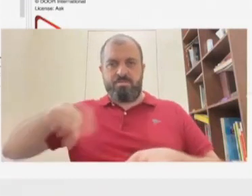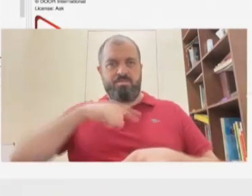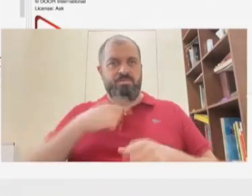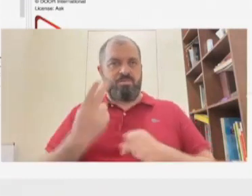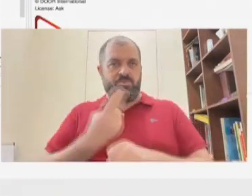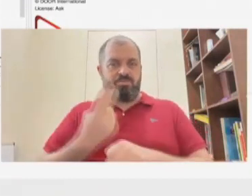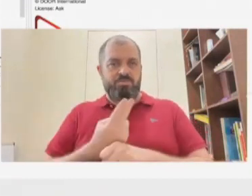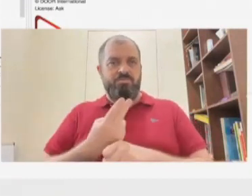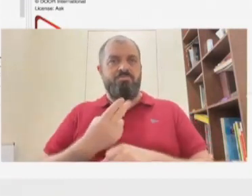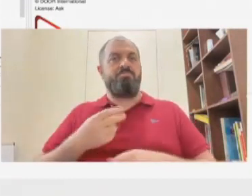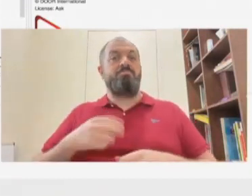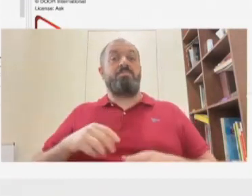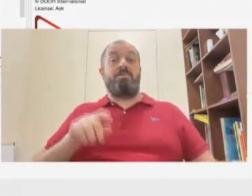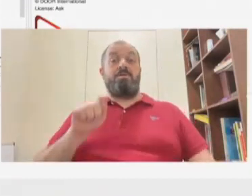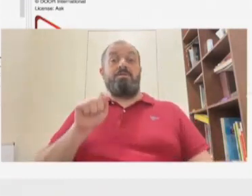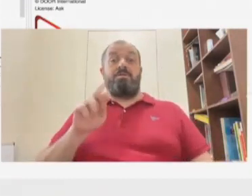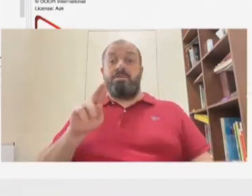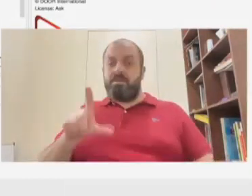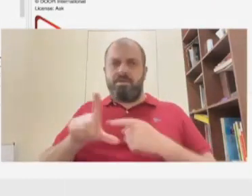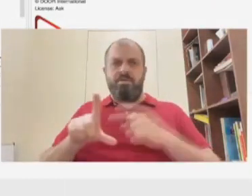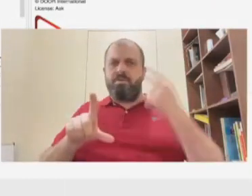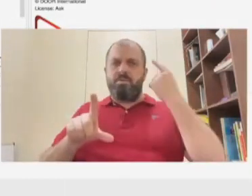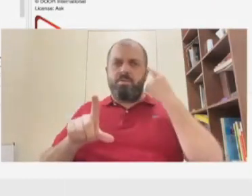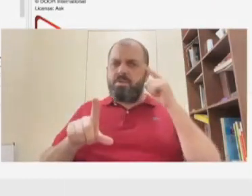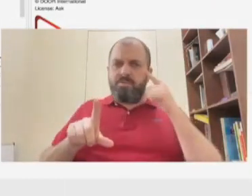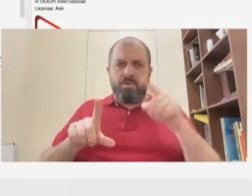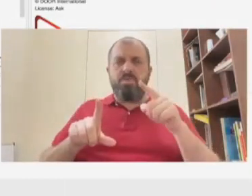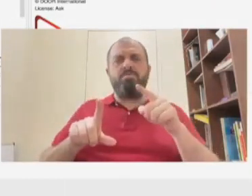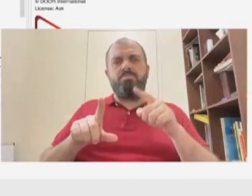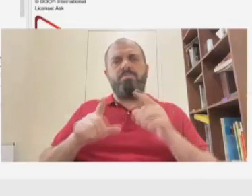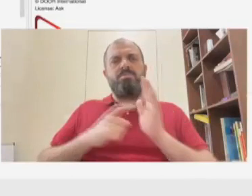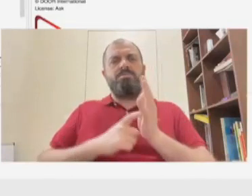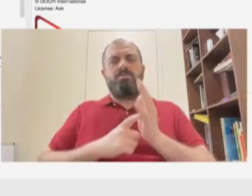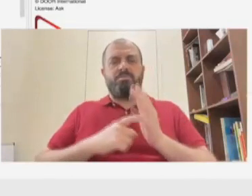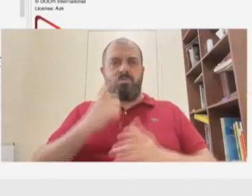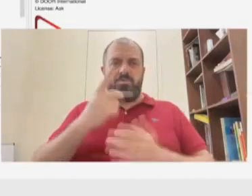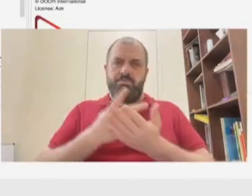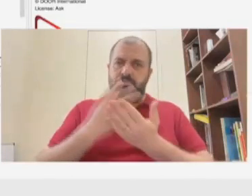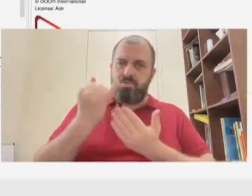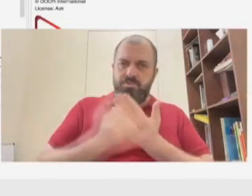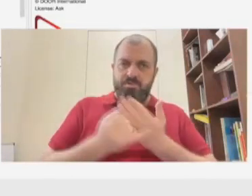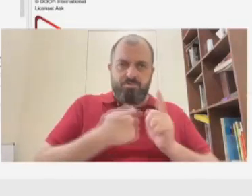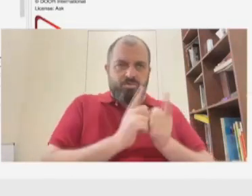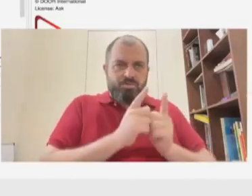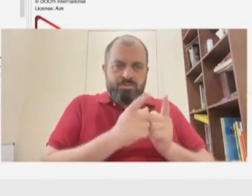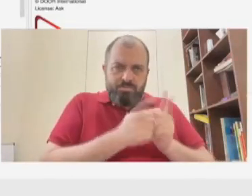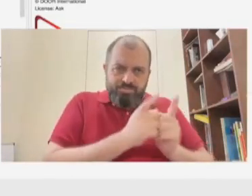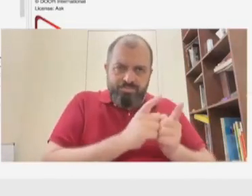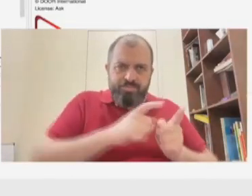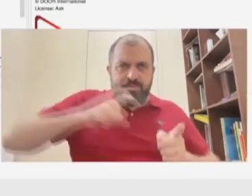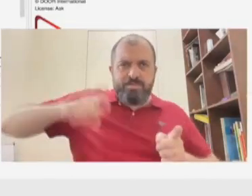I'm sorry I'd like to show you a little bit about how this feature works. So that if you have teams that could use it, they could take advantage of that.